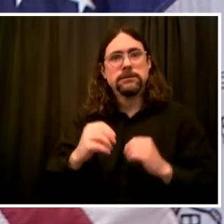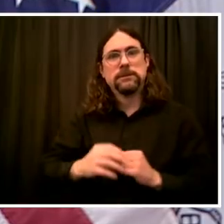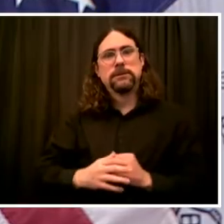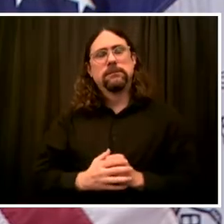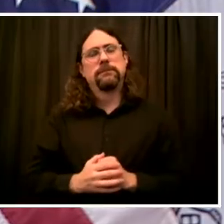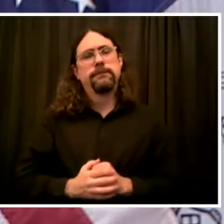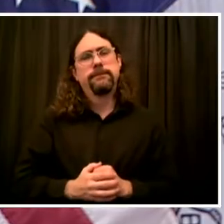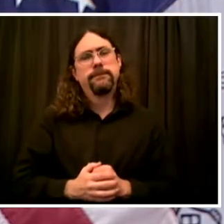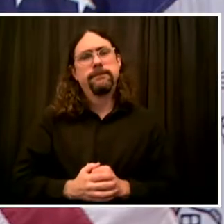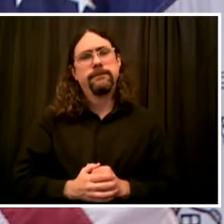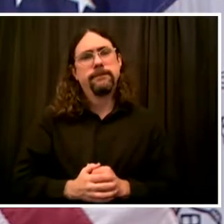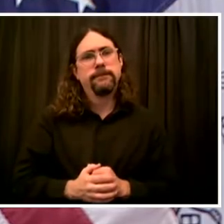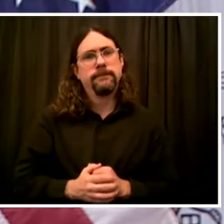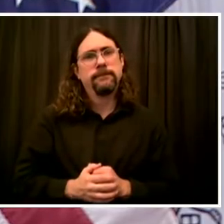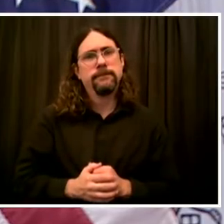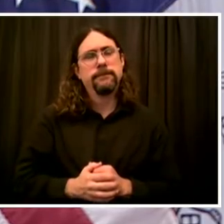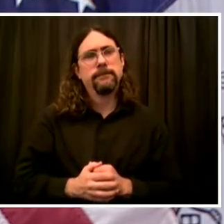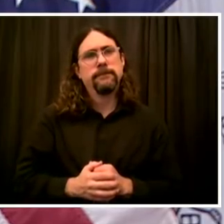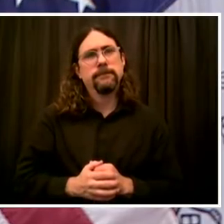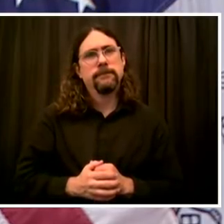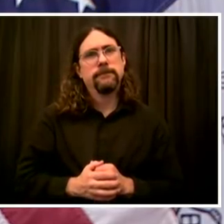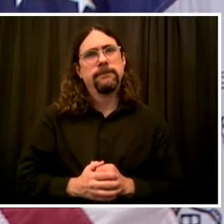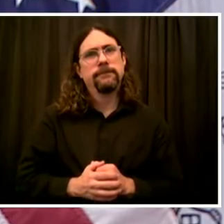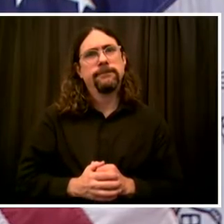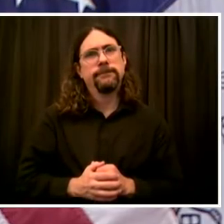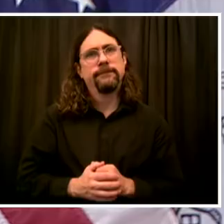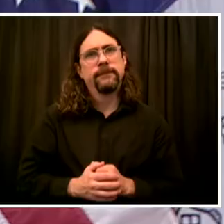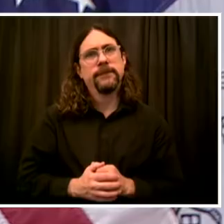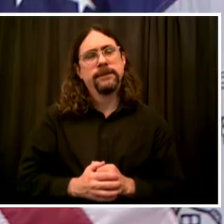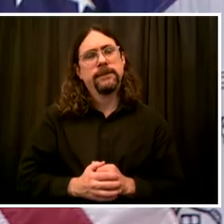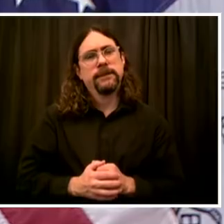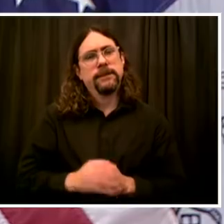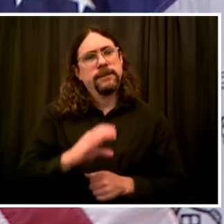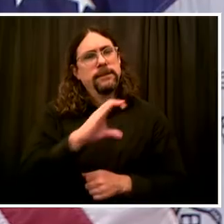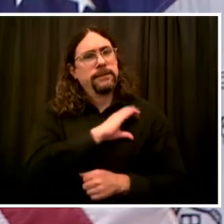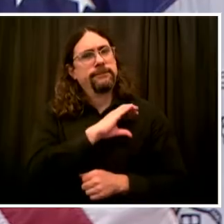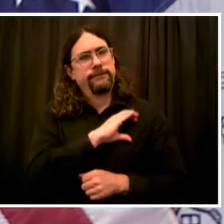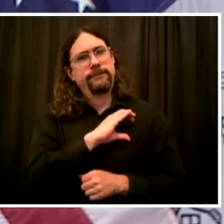TOPIC OF NYPD FOR